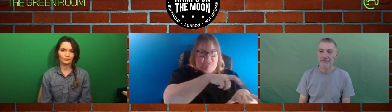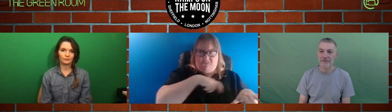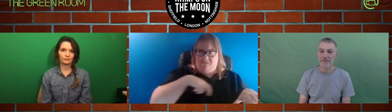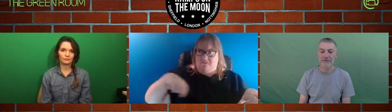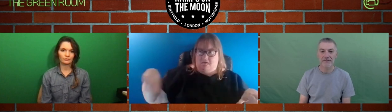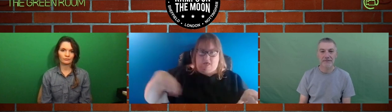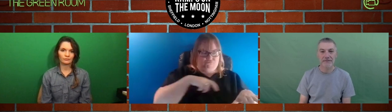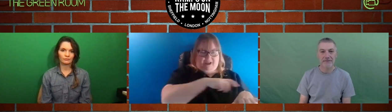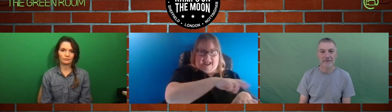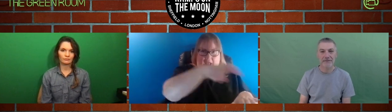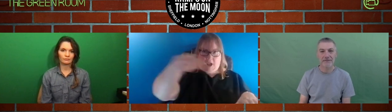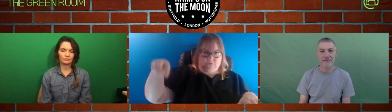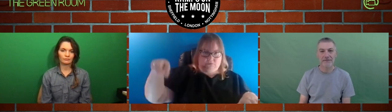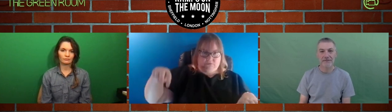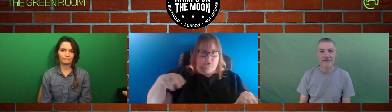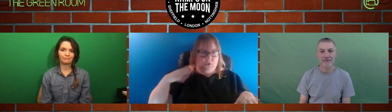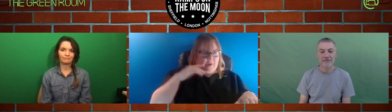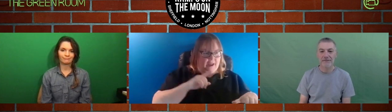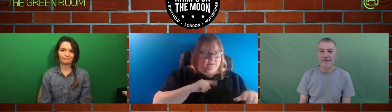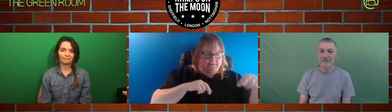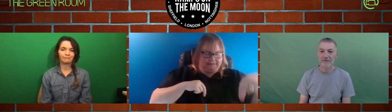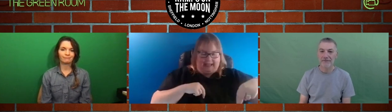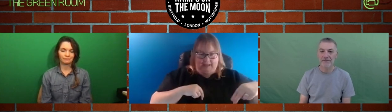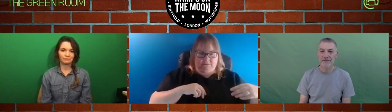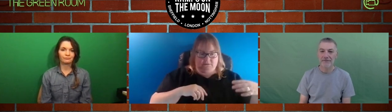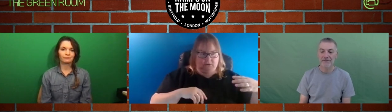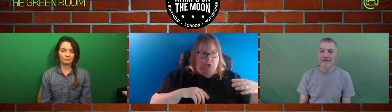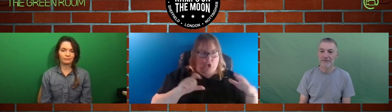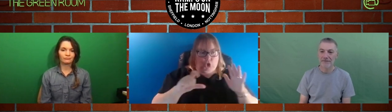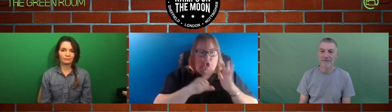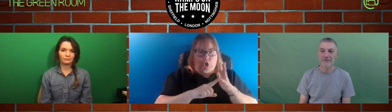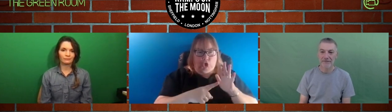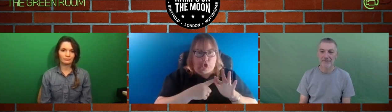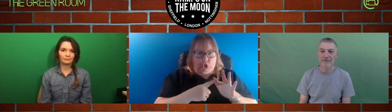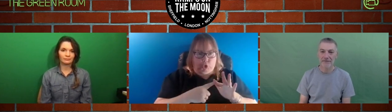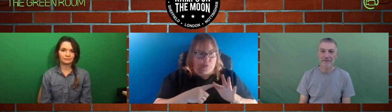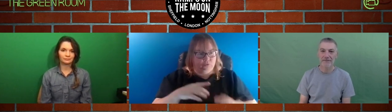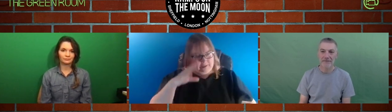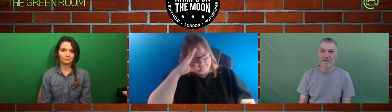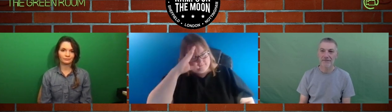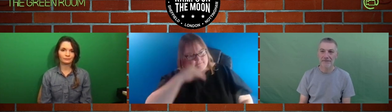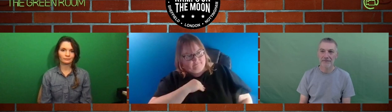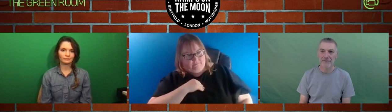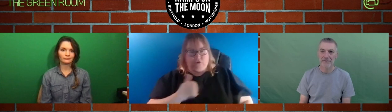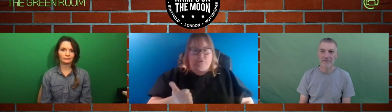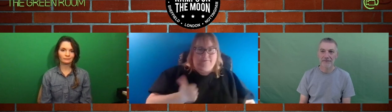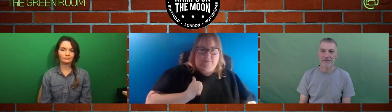line? When is my cue to come on? Because the Quarry is massive. You've got to know so many different